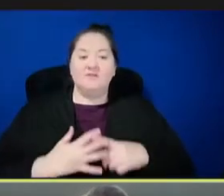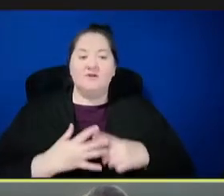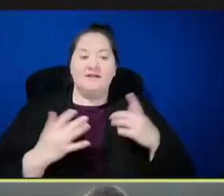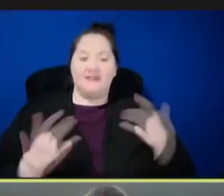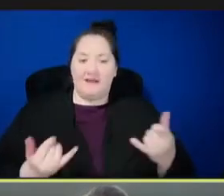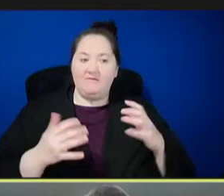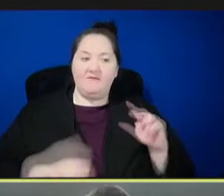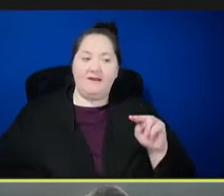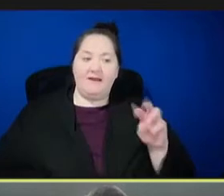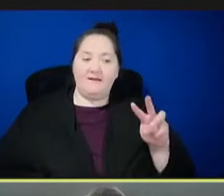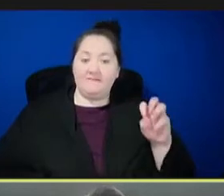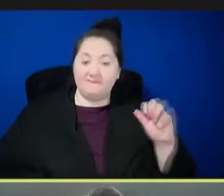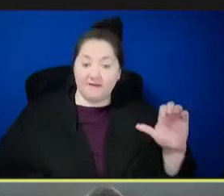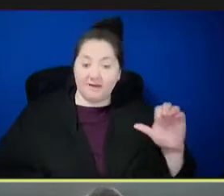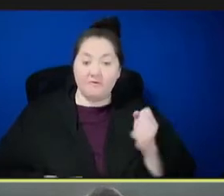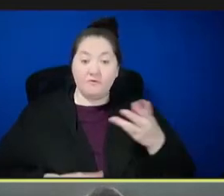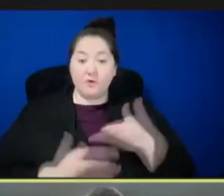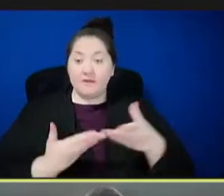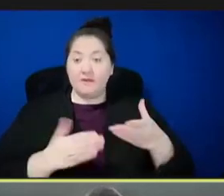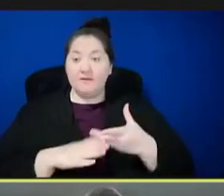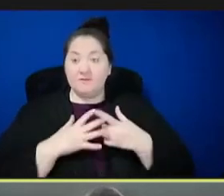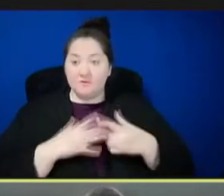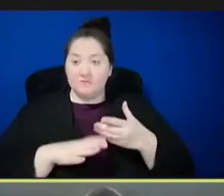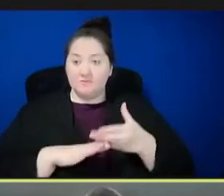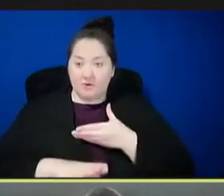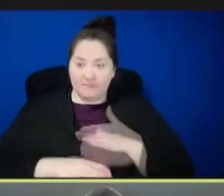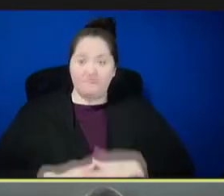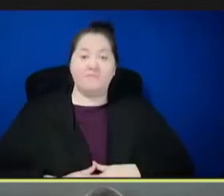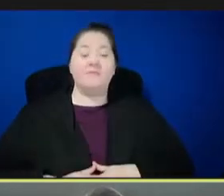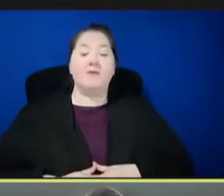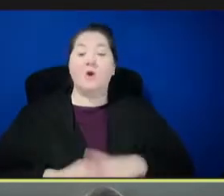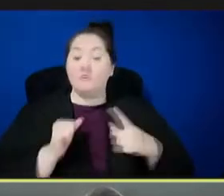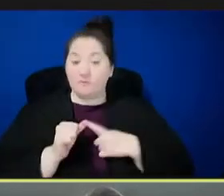a few things you should know before we get started today. First, this is a public meeting